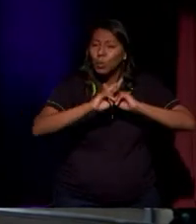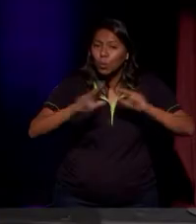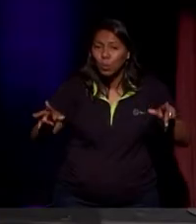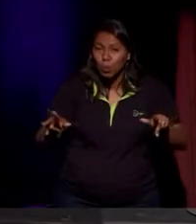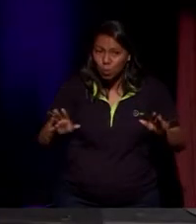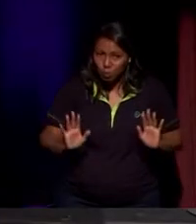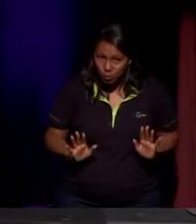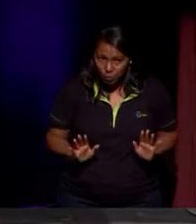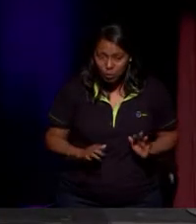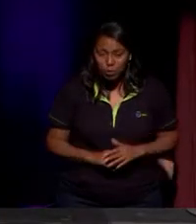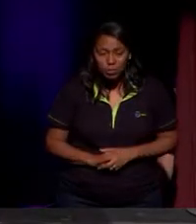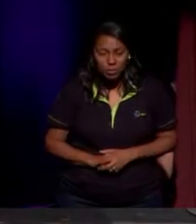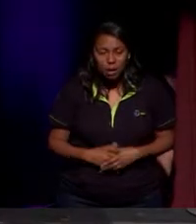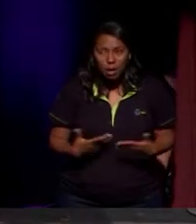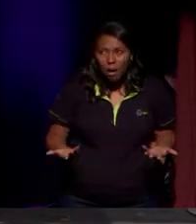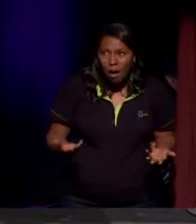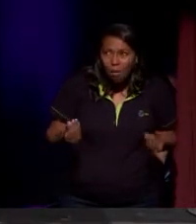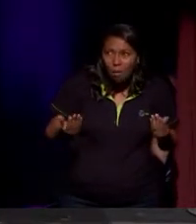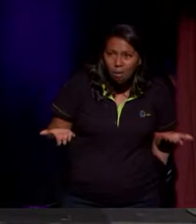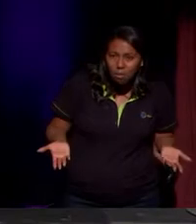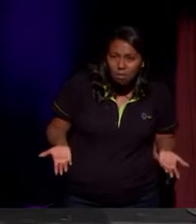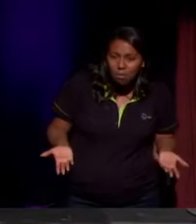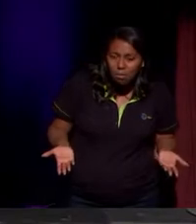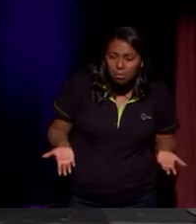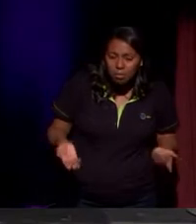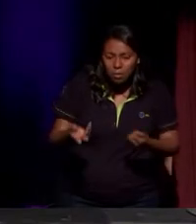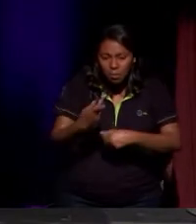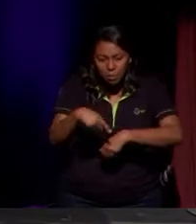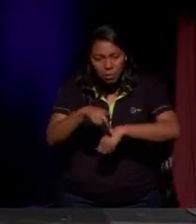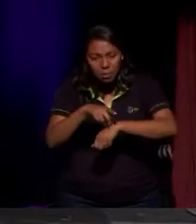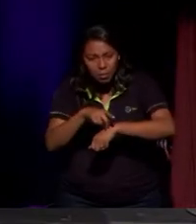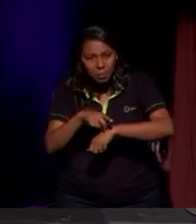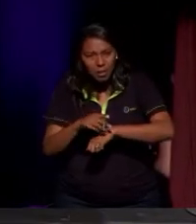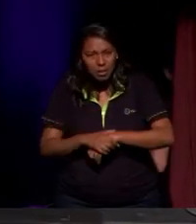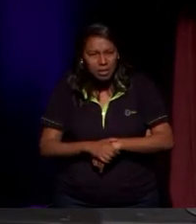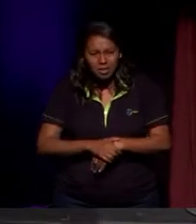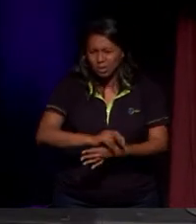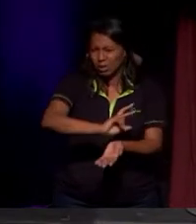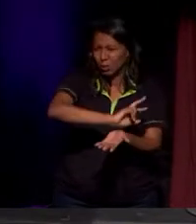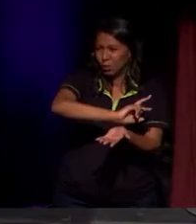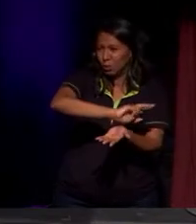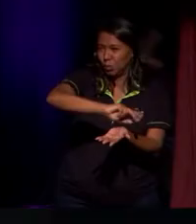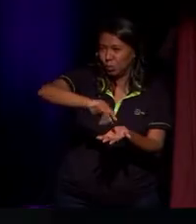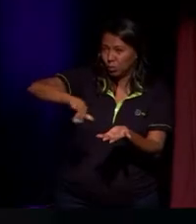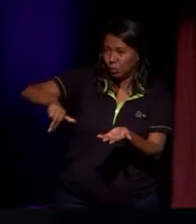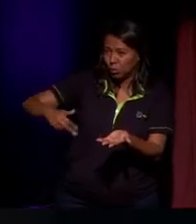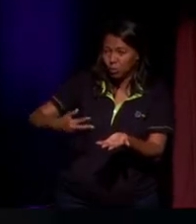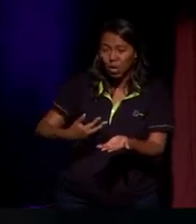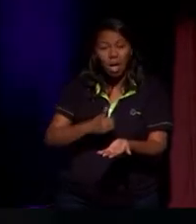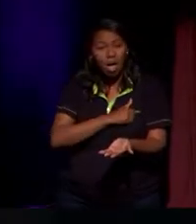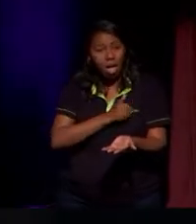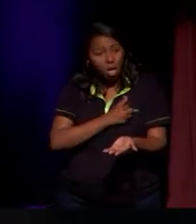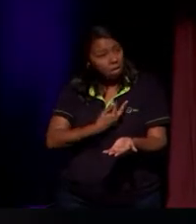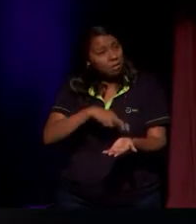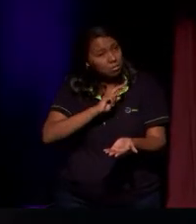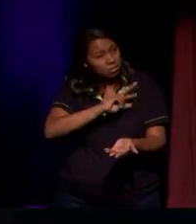How do you stay in a country that has this religious multiplicity? Let's see here, do…